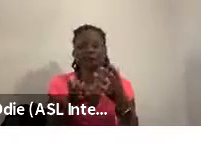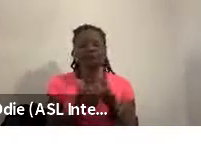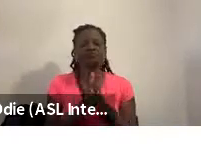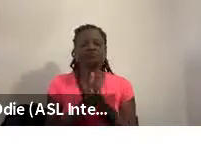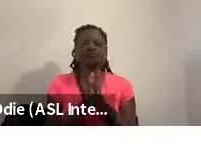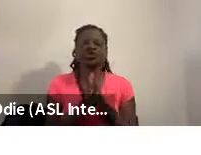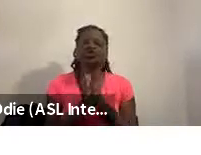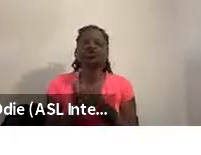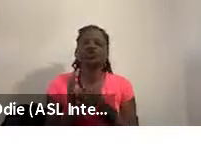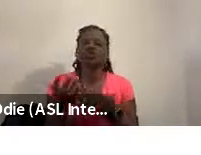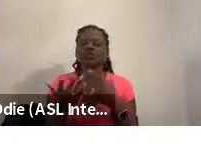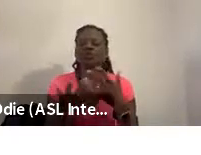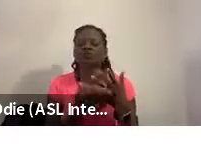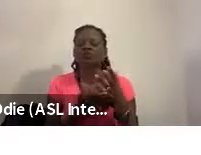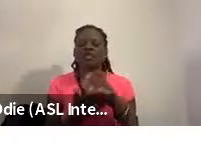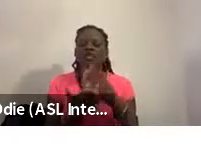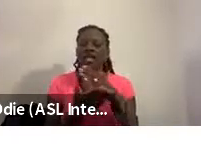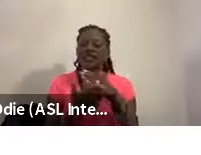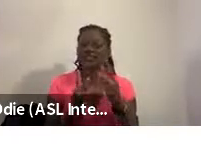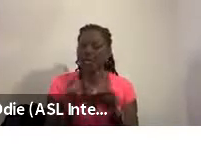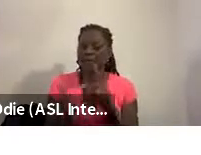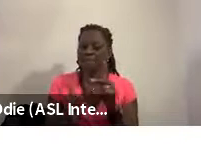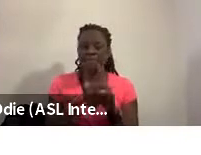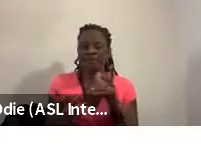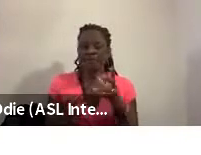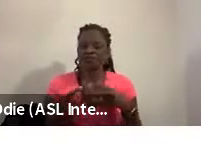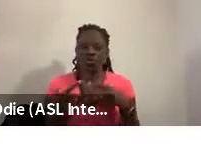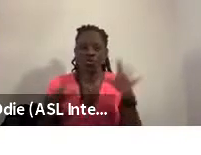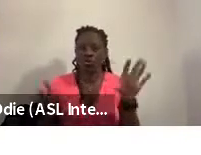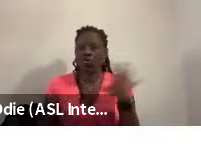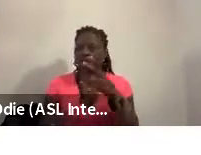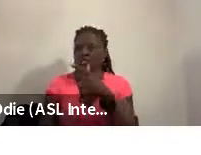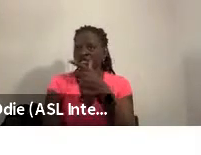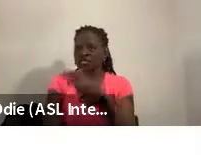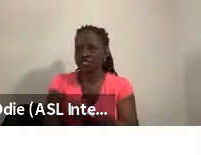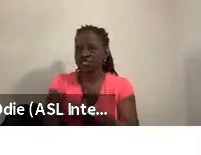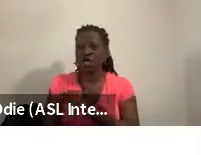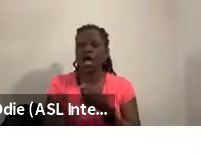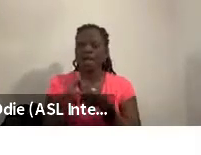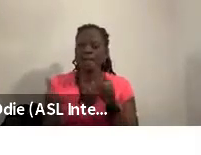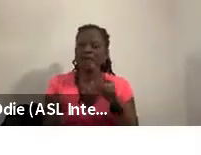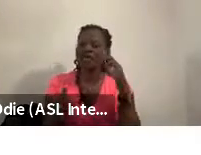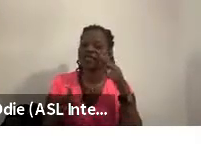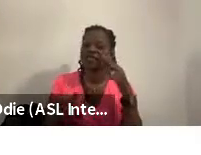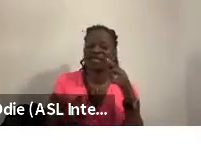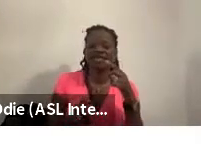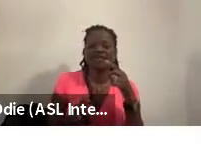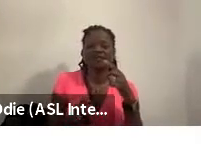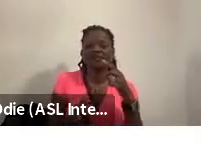did not get vaccinated may not choose to get vaccinated. That they agreed with the most strongly were that they thought the vaccine might